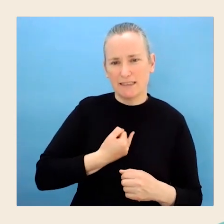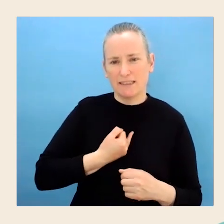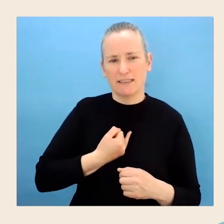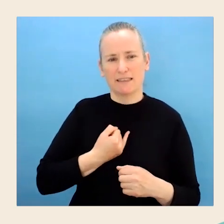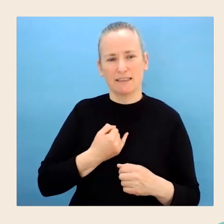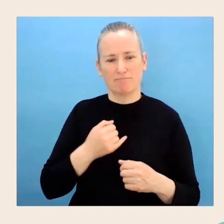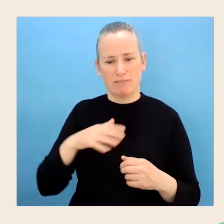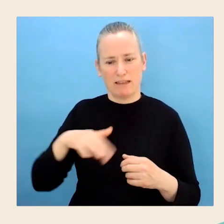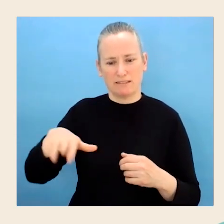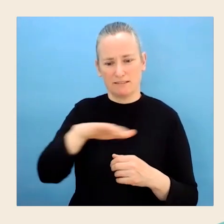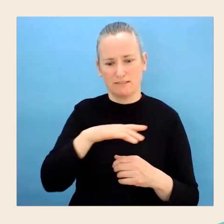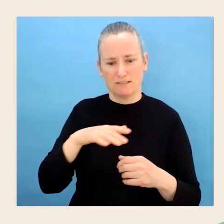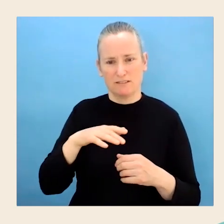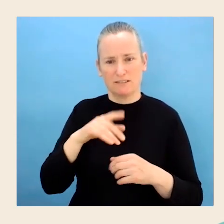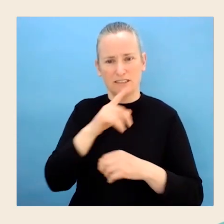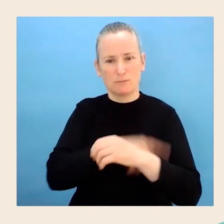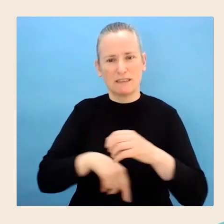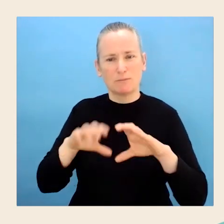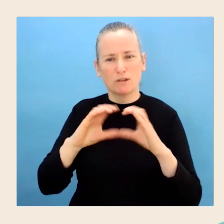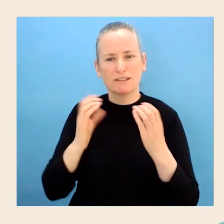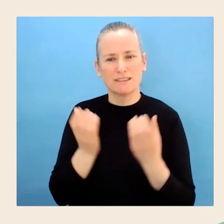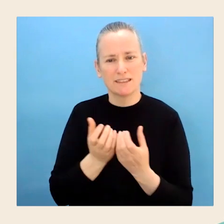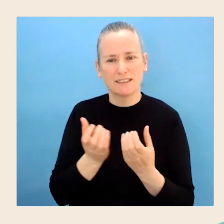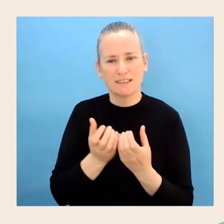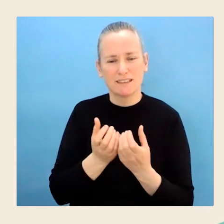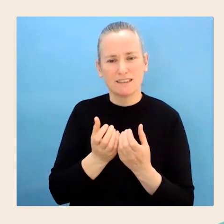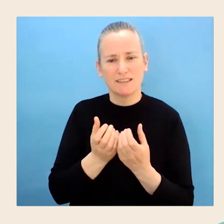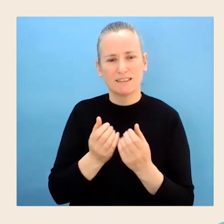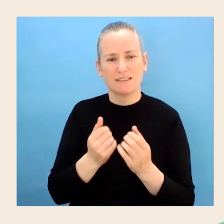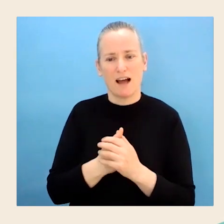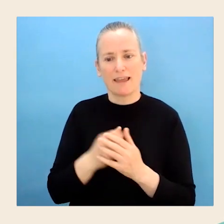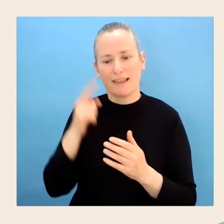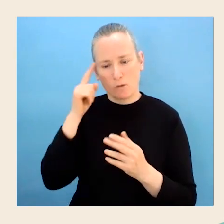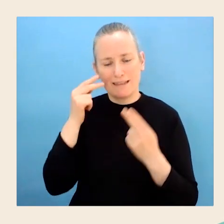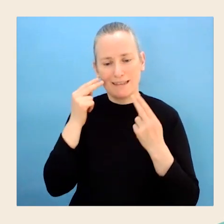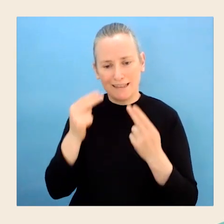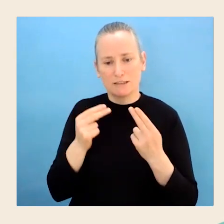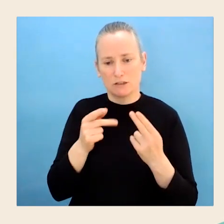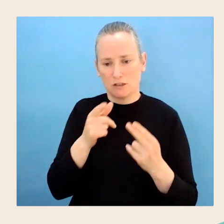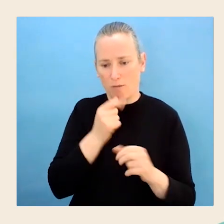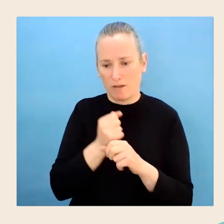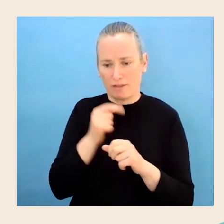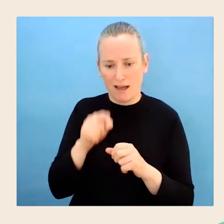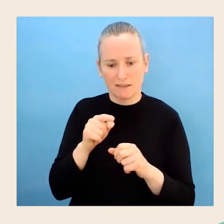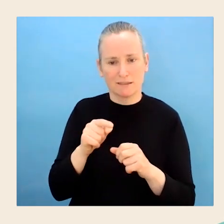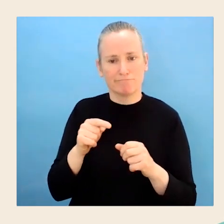that I think is way overdue. Just because you're oppressed by ableism